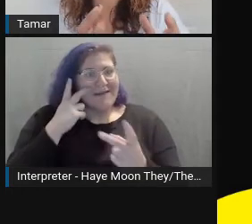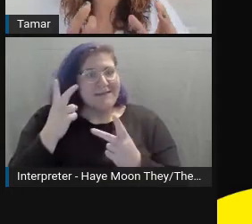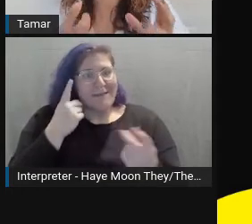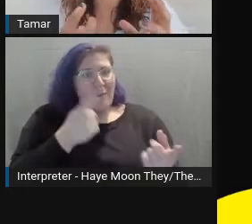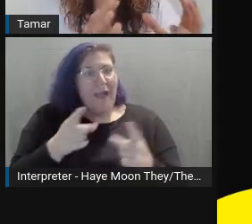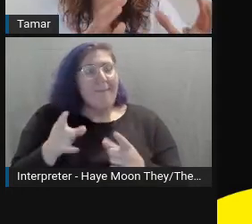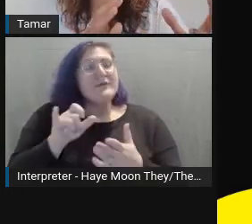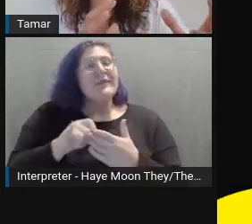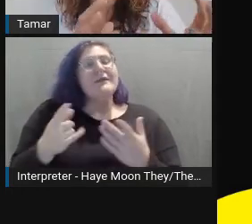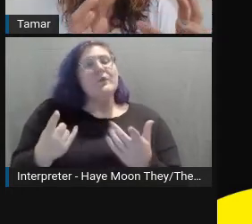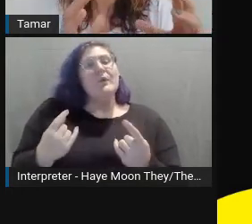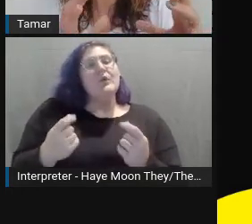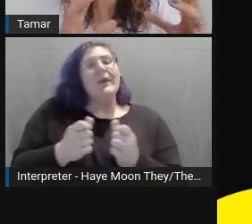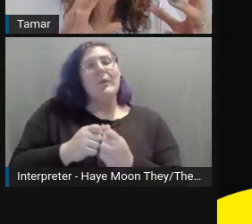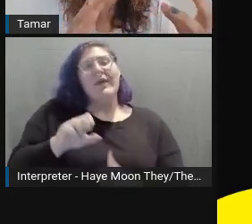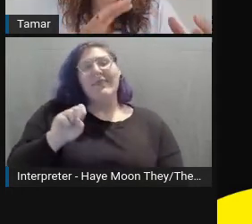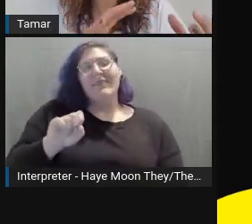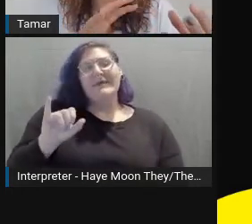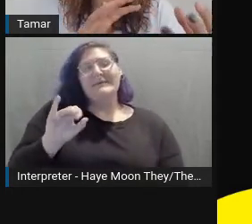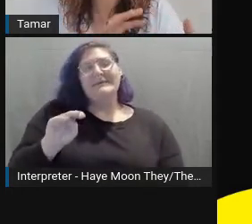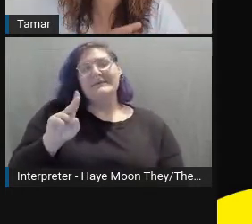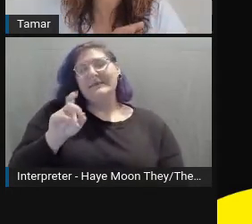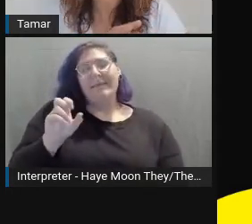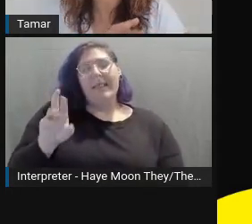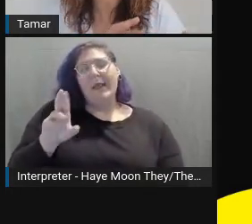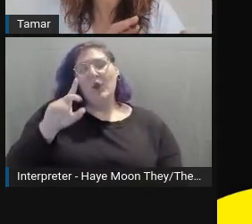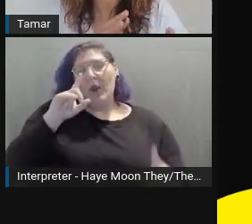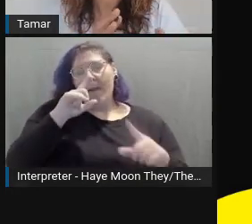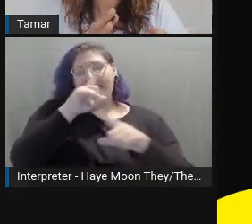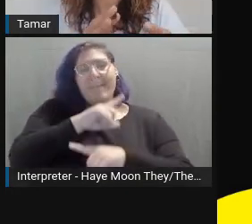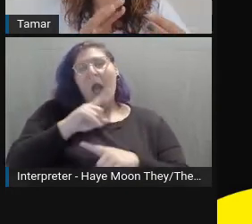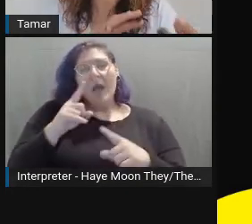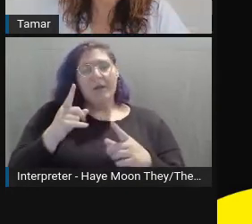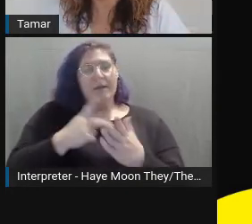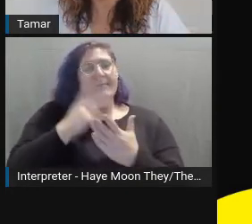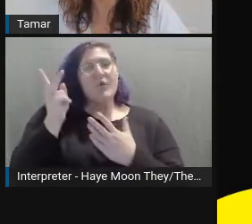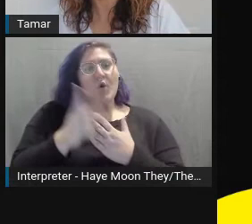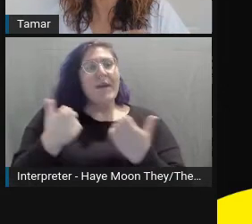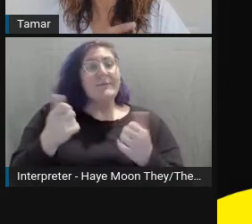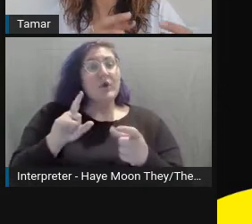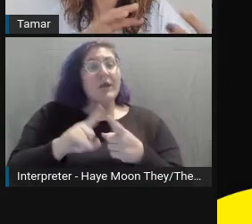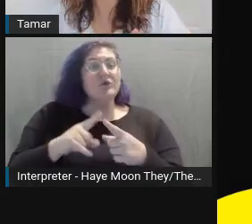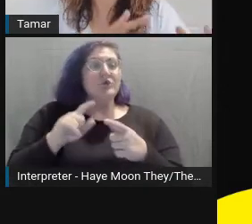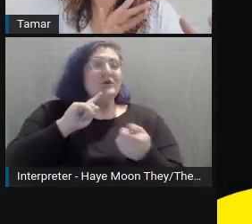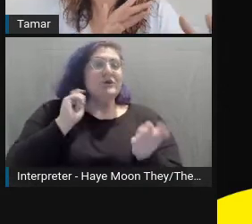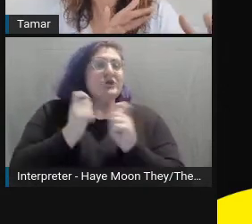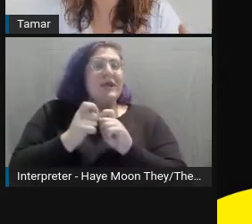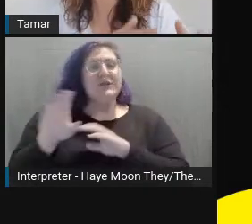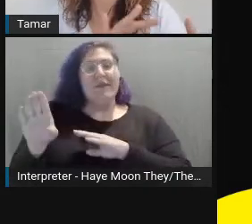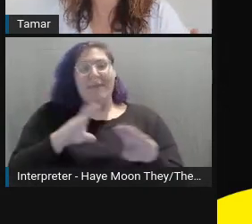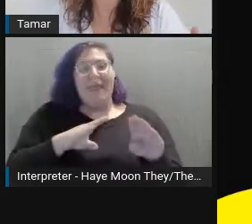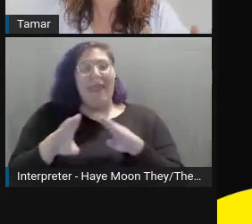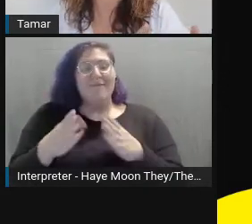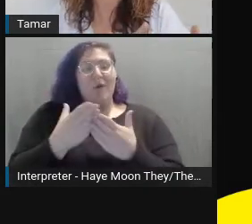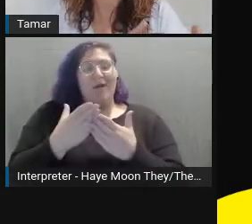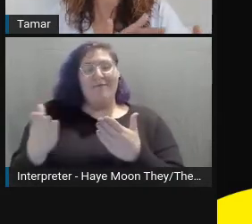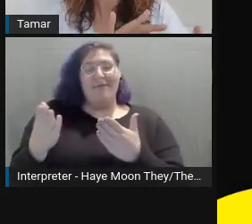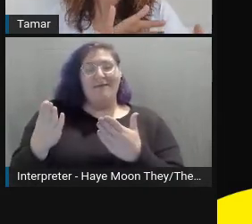We're trying to change the behavior of existing functional testing scripts